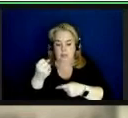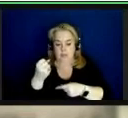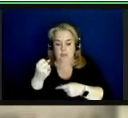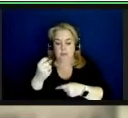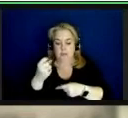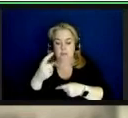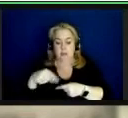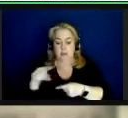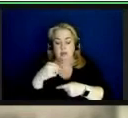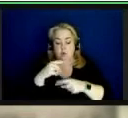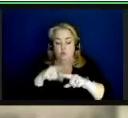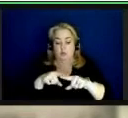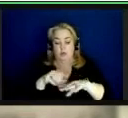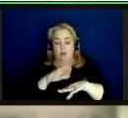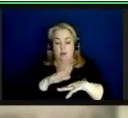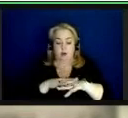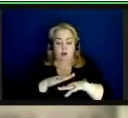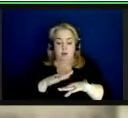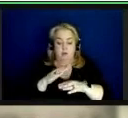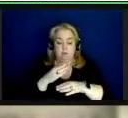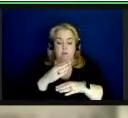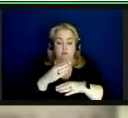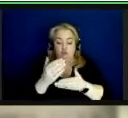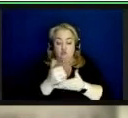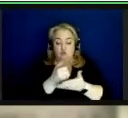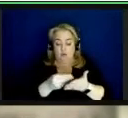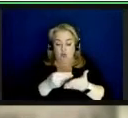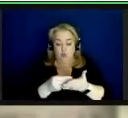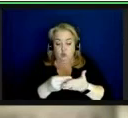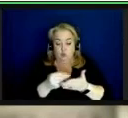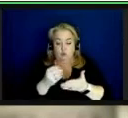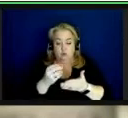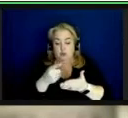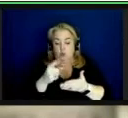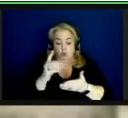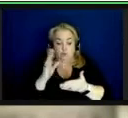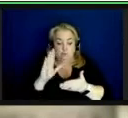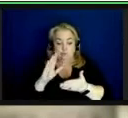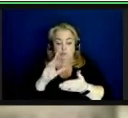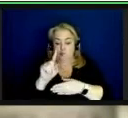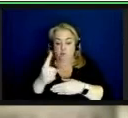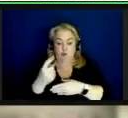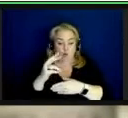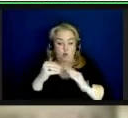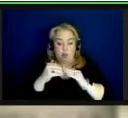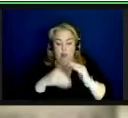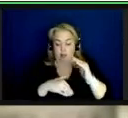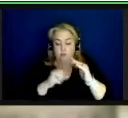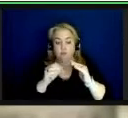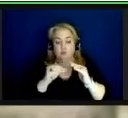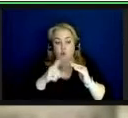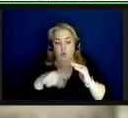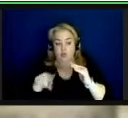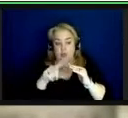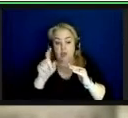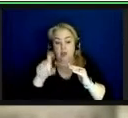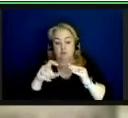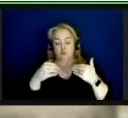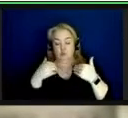FEE BECAUSE THEIR TAX RATE IS CH, MUCH SMALLER. SO BACK I THE 90SHERE THEY